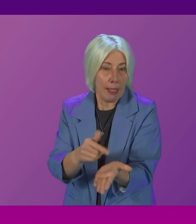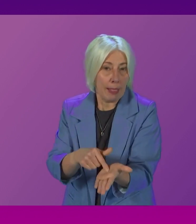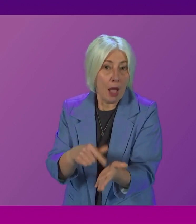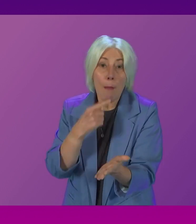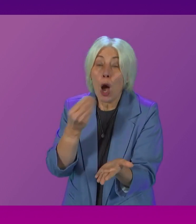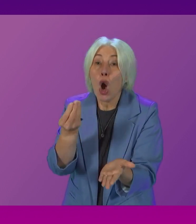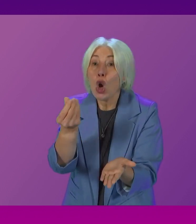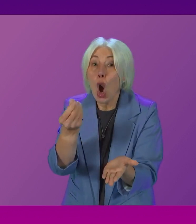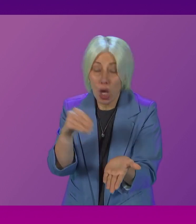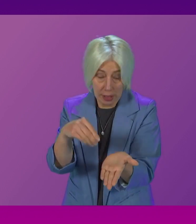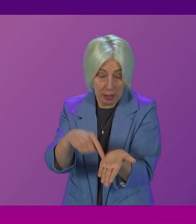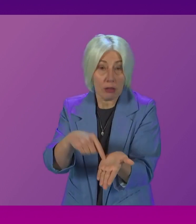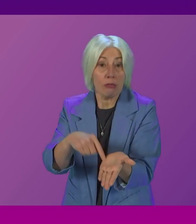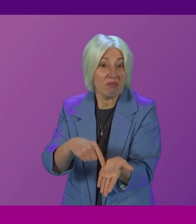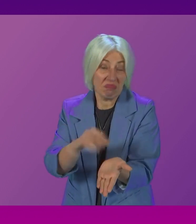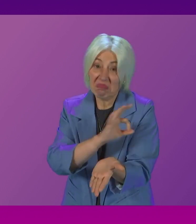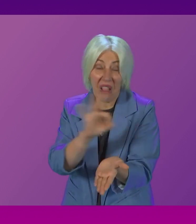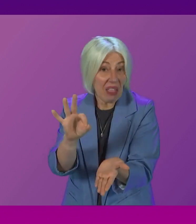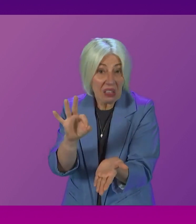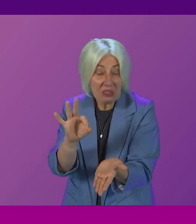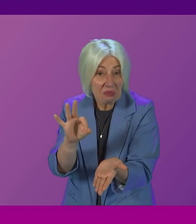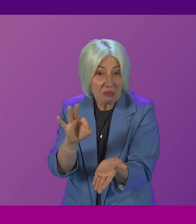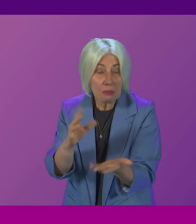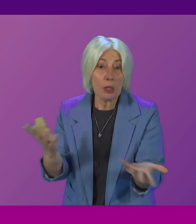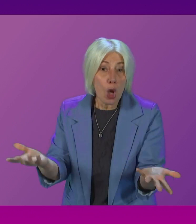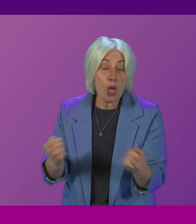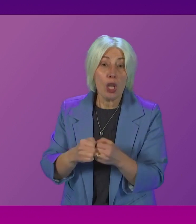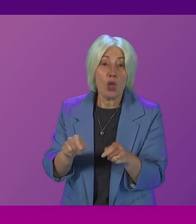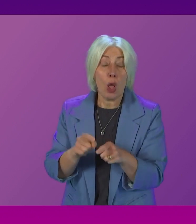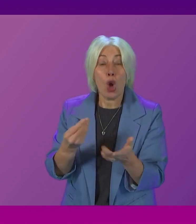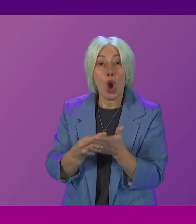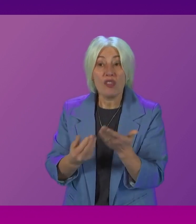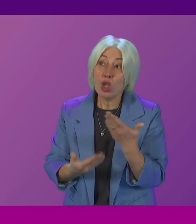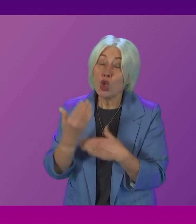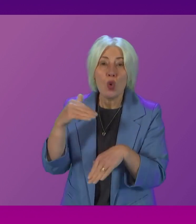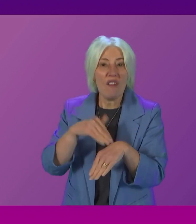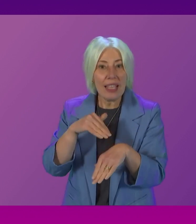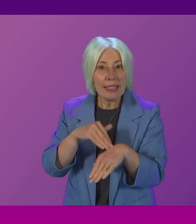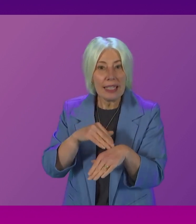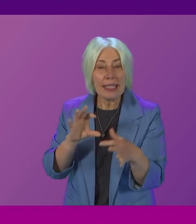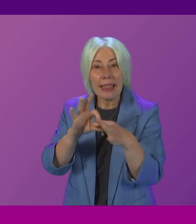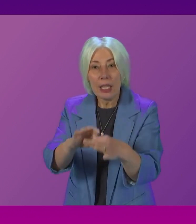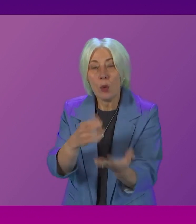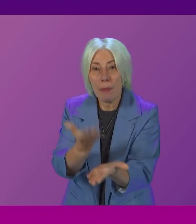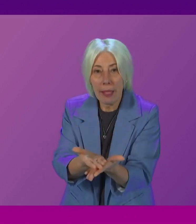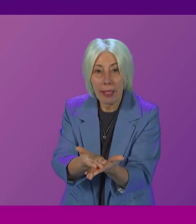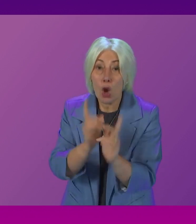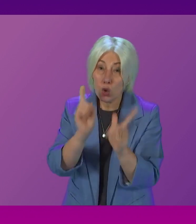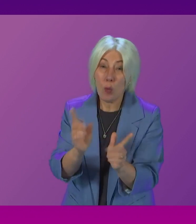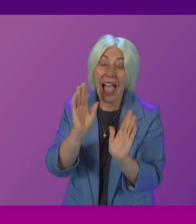are mentioned in the financial memorandum, even though the amendment will clearly add such a cost. Moreover, amendments that add new fraud offences will require our judicial authorities, as a result of the bill’s passage, to receive more resources in order to deal with those additional offences. Again, the financial memorandum does not mention any costs associated with new offences created under the bill, and that issue needs to be factored in.